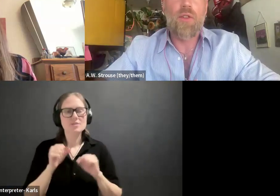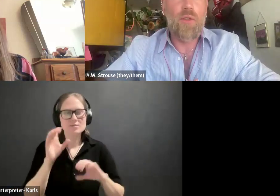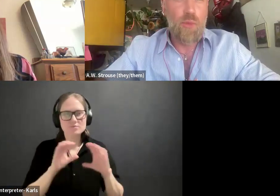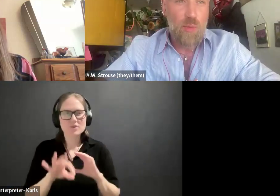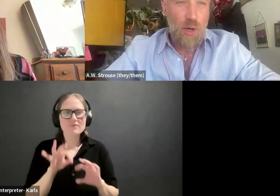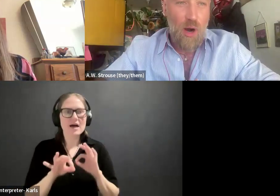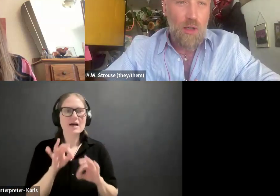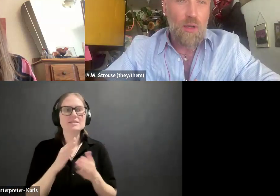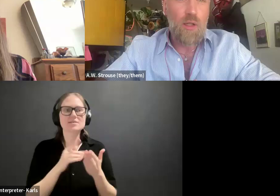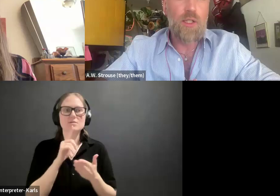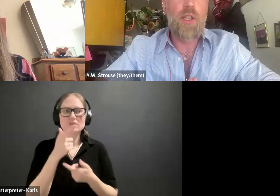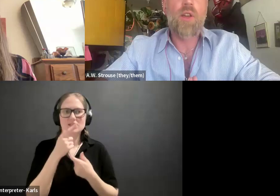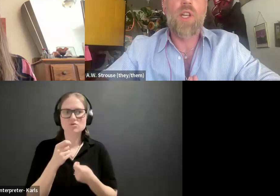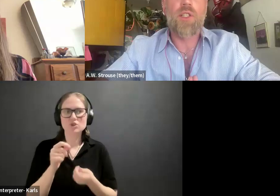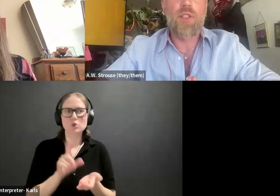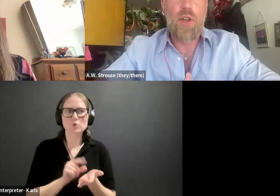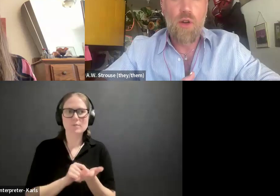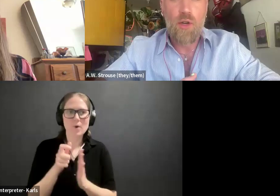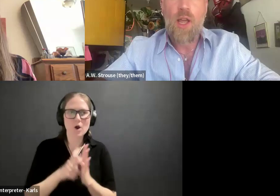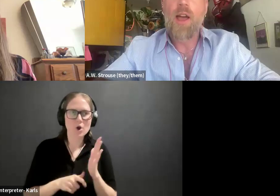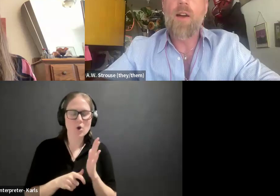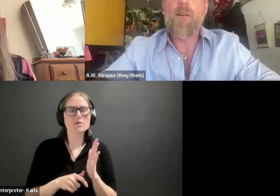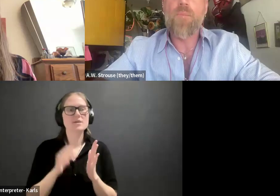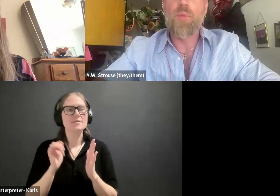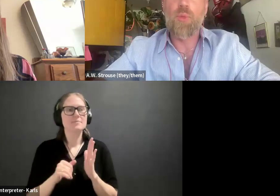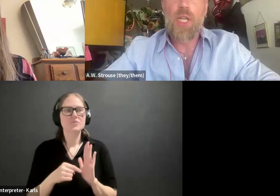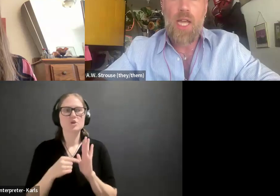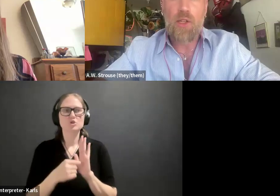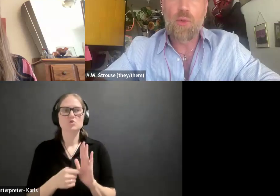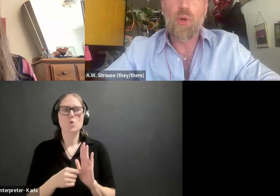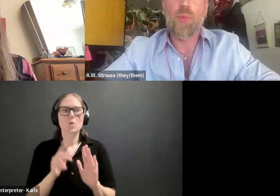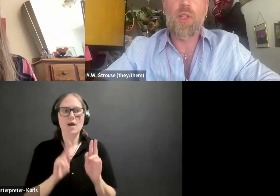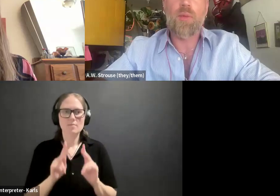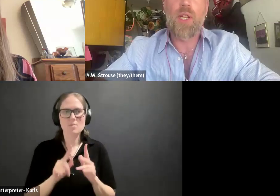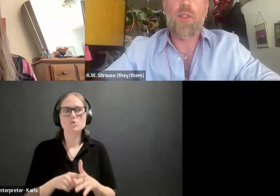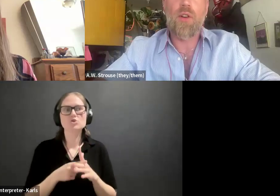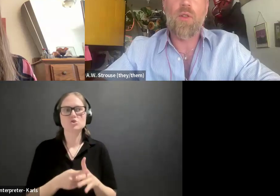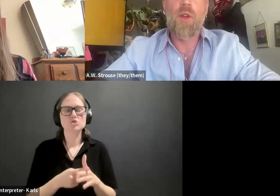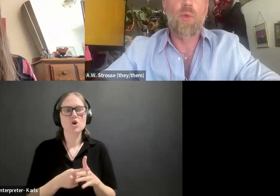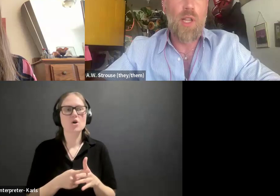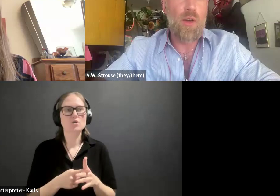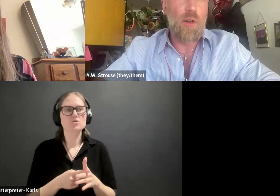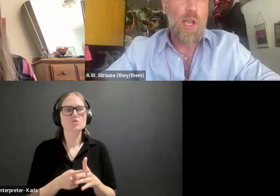newspaper articles, which showed how people began to appropriate the metro really early on.